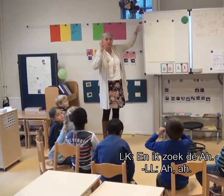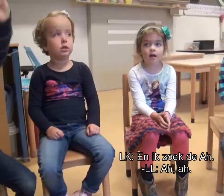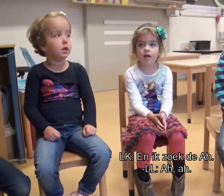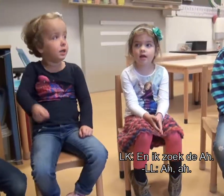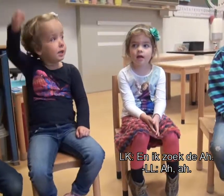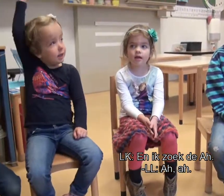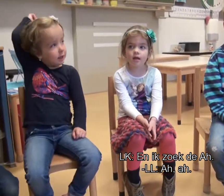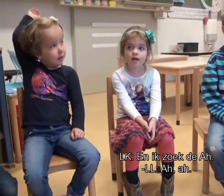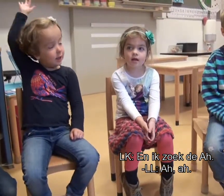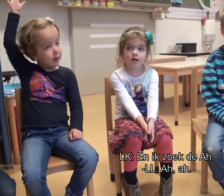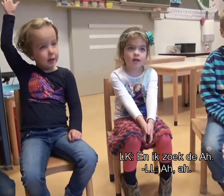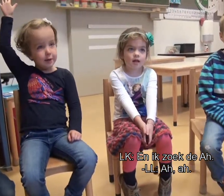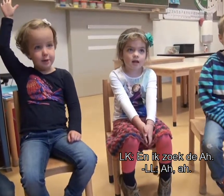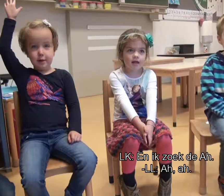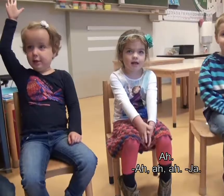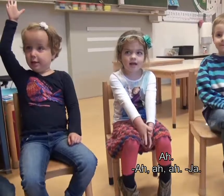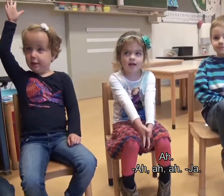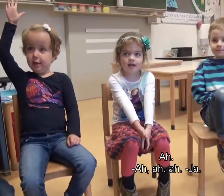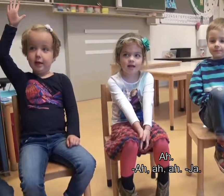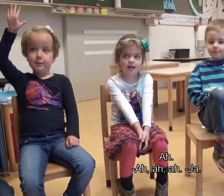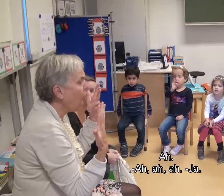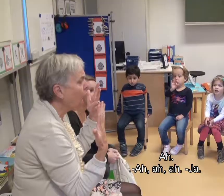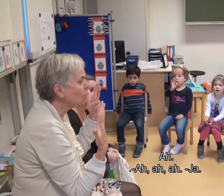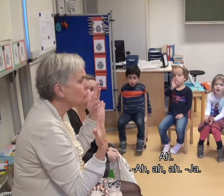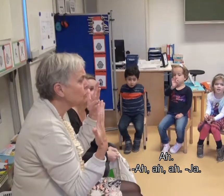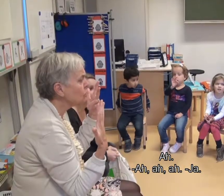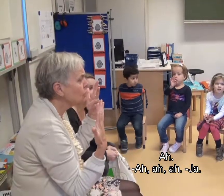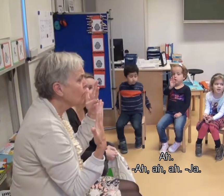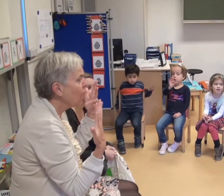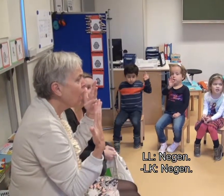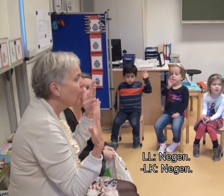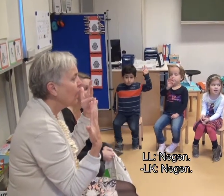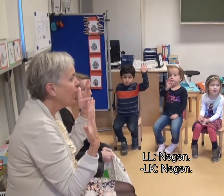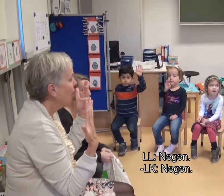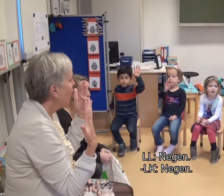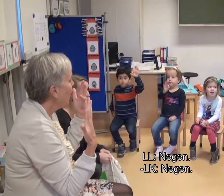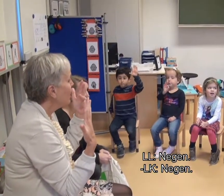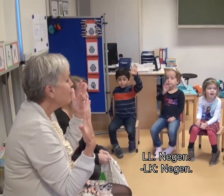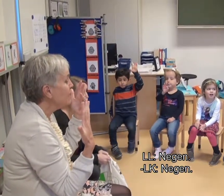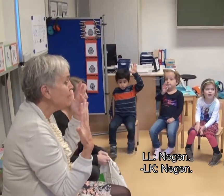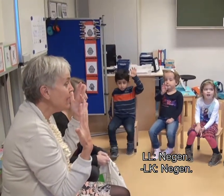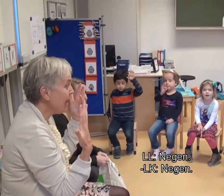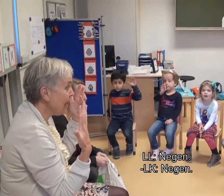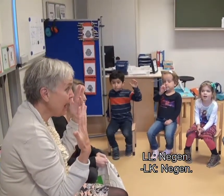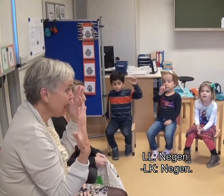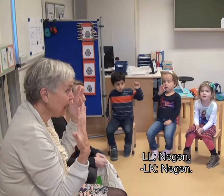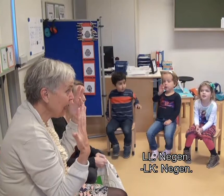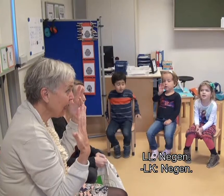And I am looking for the Ah... STUDENT: Ah, ah... Nine. STUDENT: Yes! Nine. TEACHER: Nine.